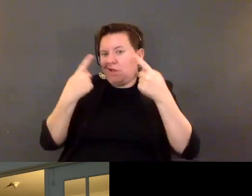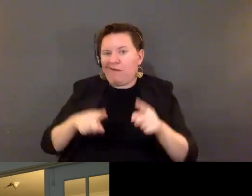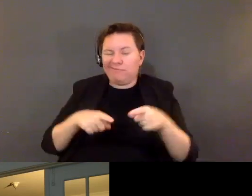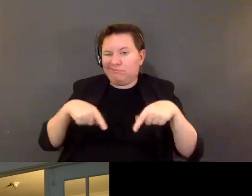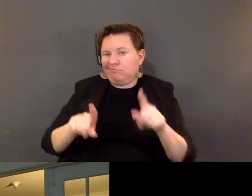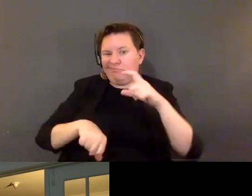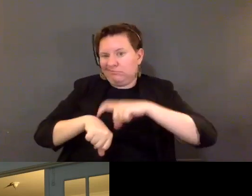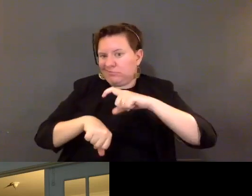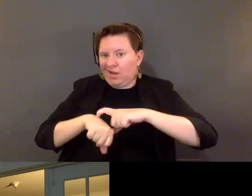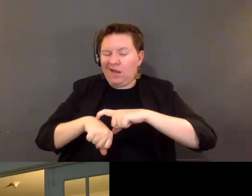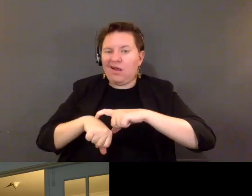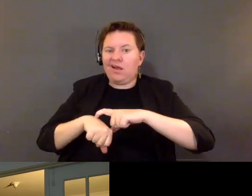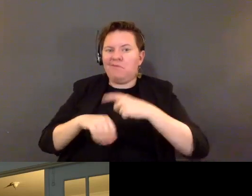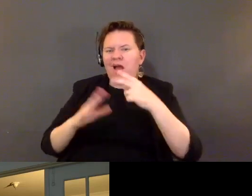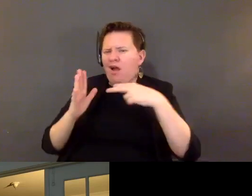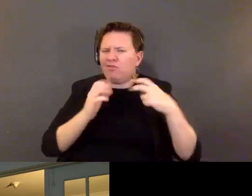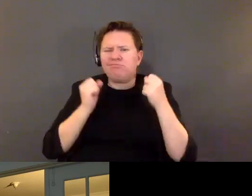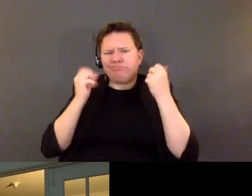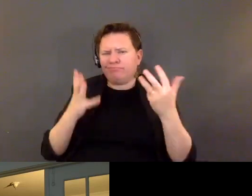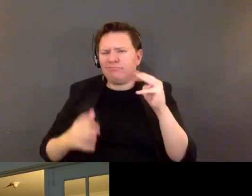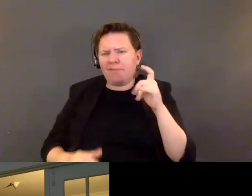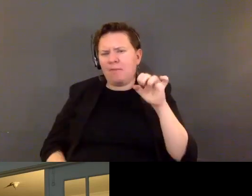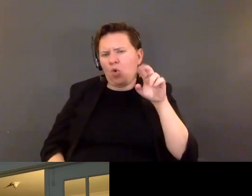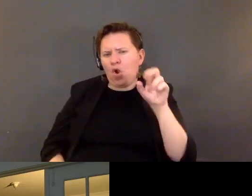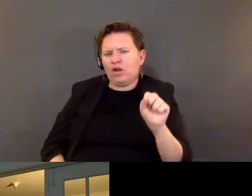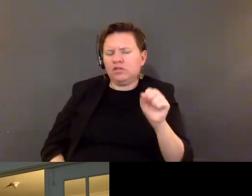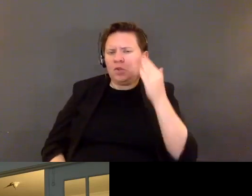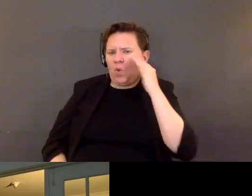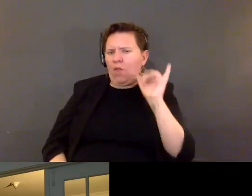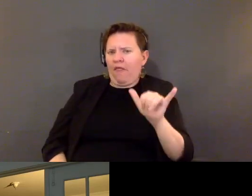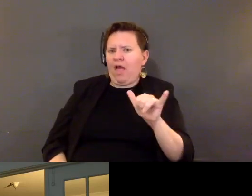that what you know i've read plenty of memoirs that did that and i just it icks me out unless